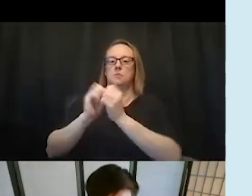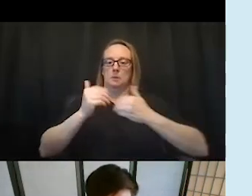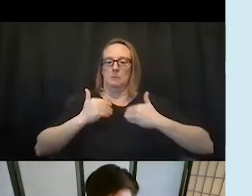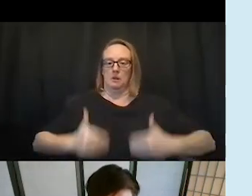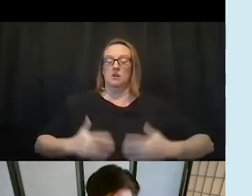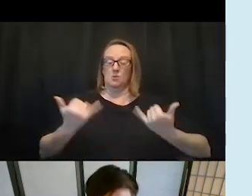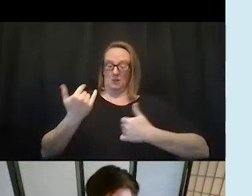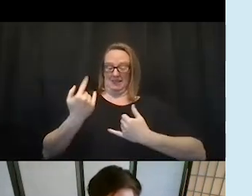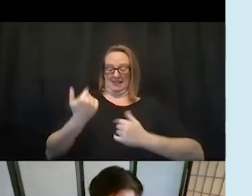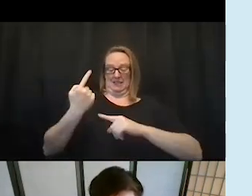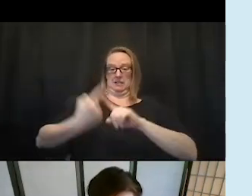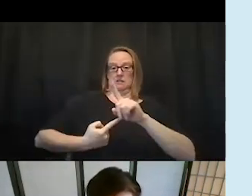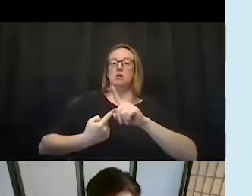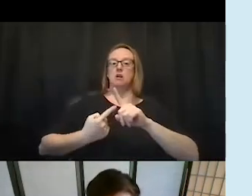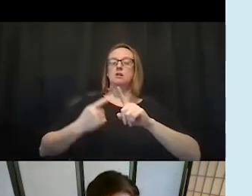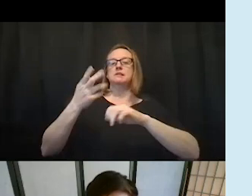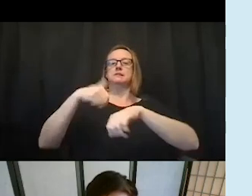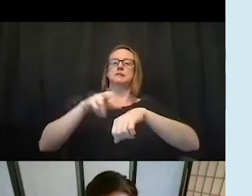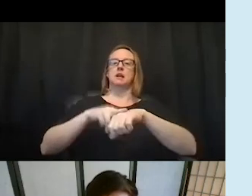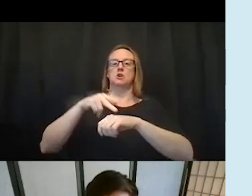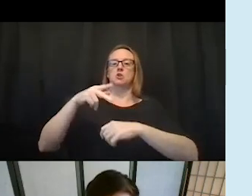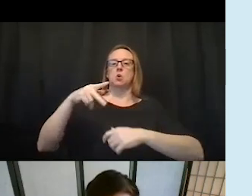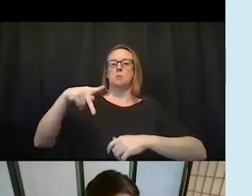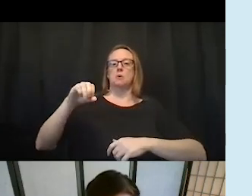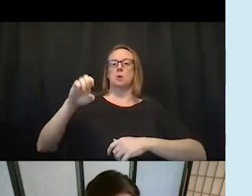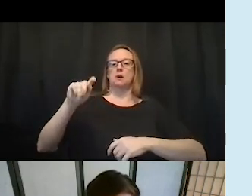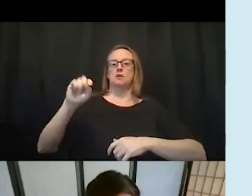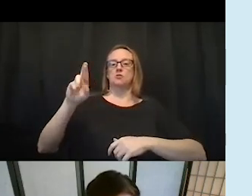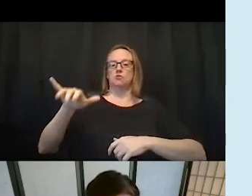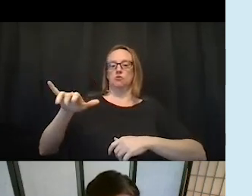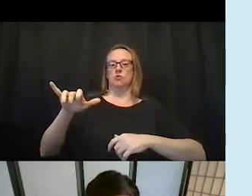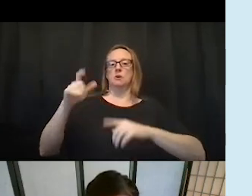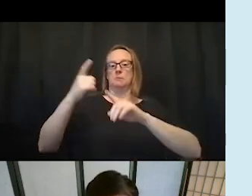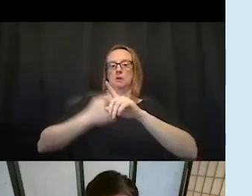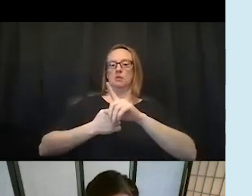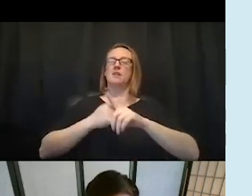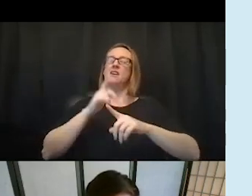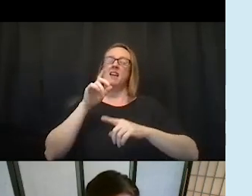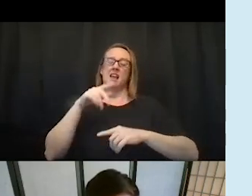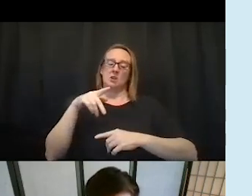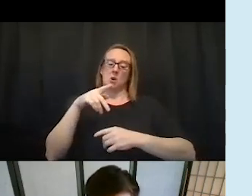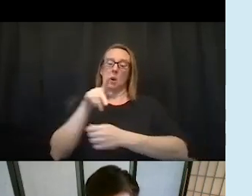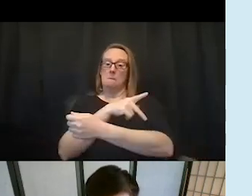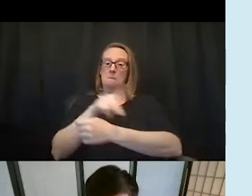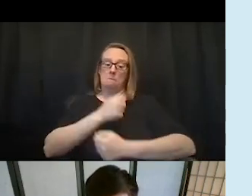poetry month um and poetry is really near and dear to my heart. I am a disabled therapist